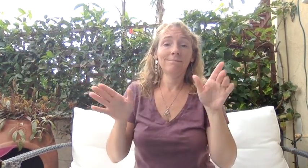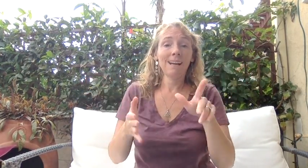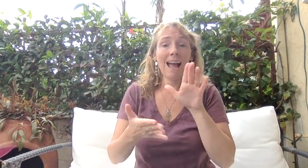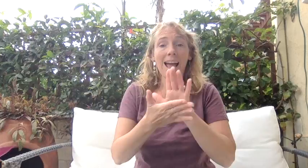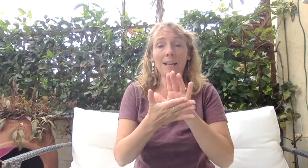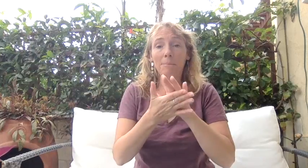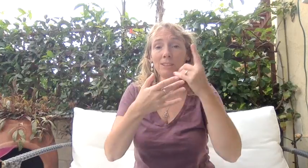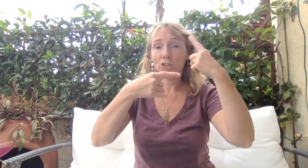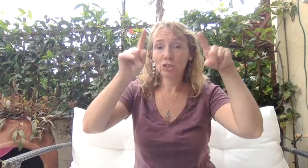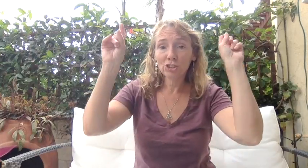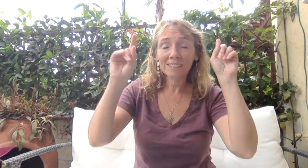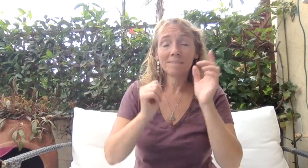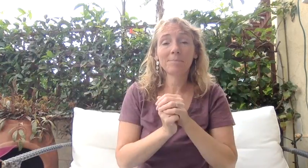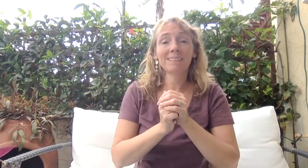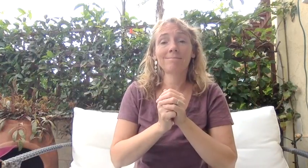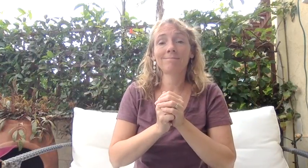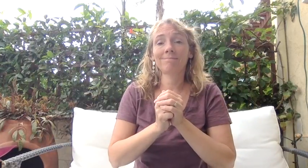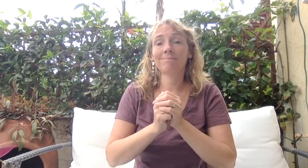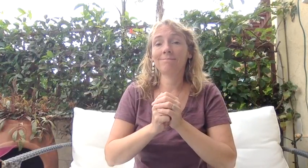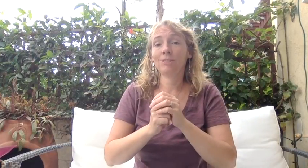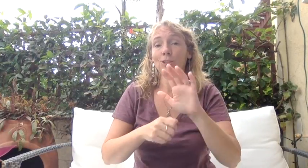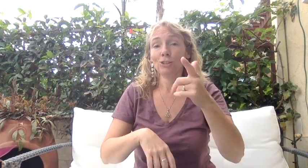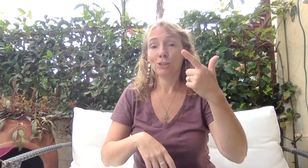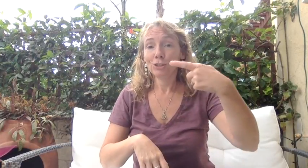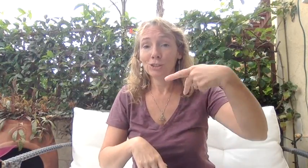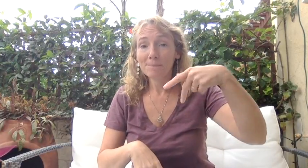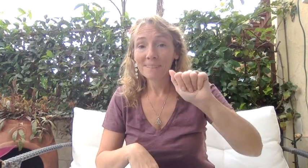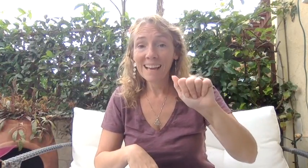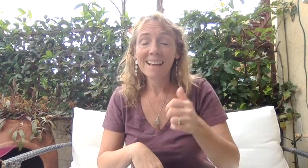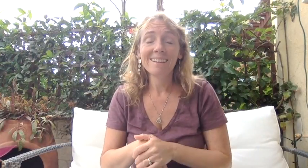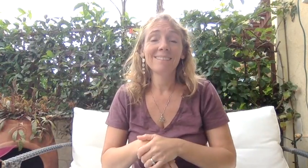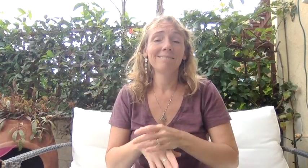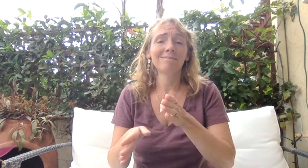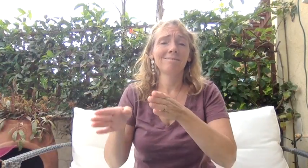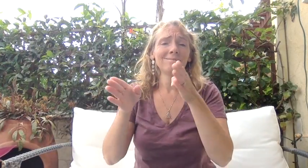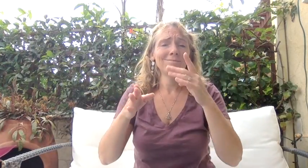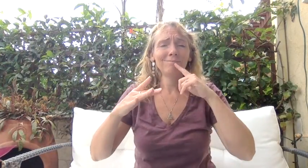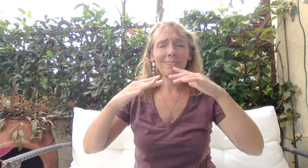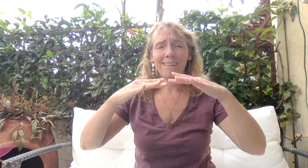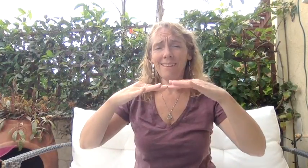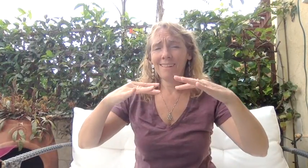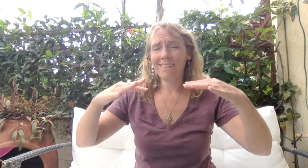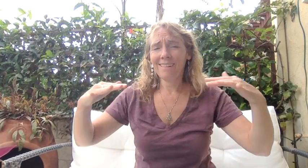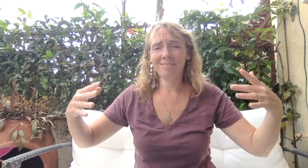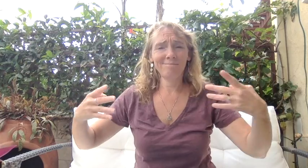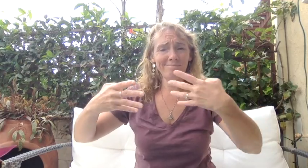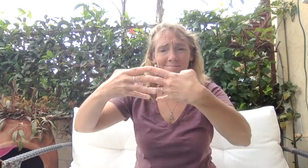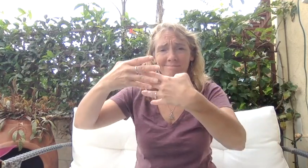academic achievement, your GPA, so on and so forth.